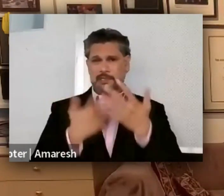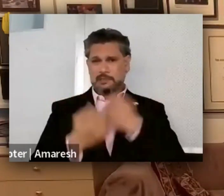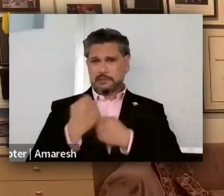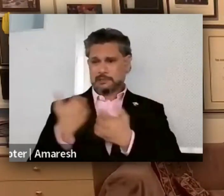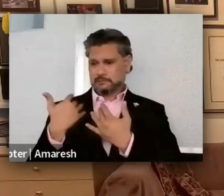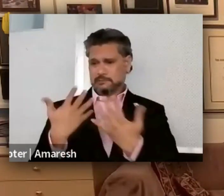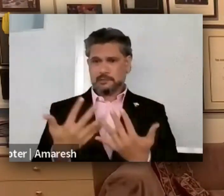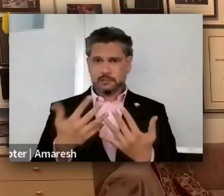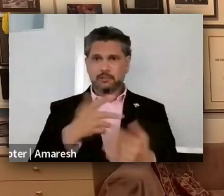in speech understanding.